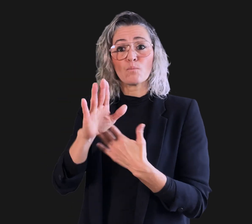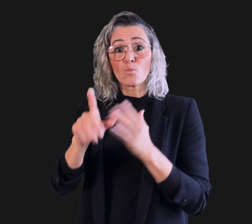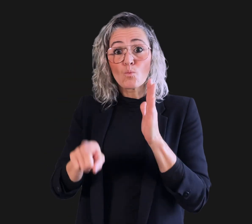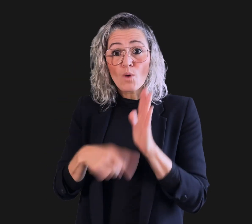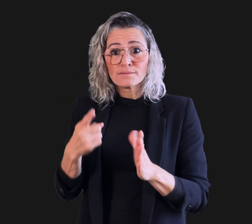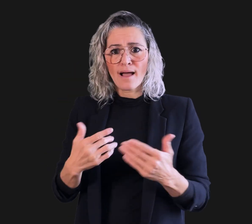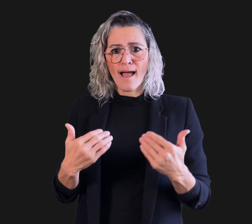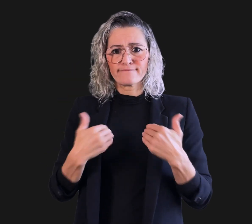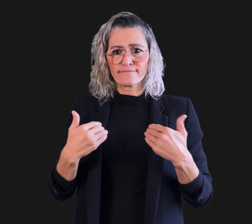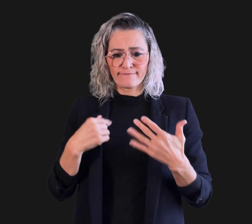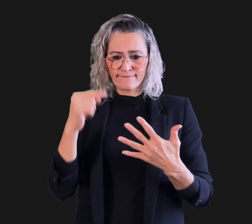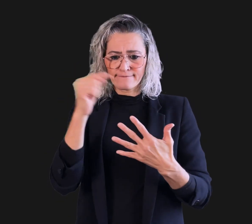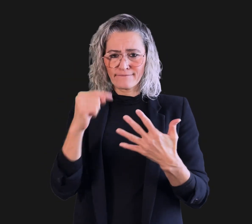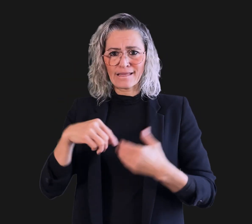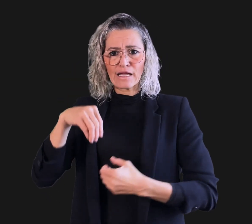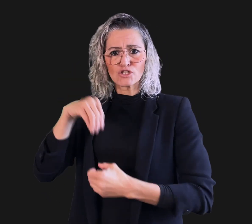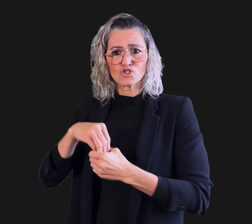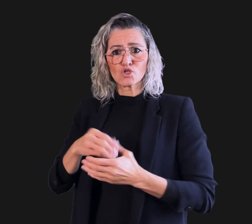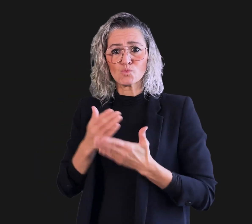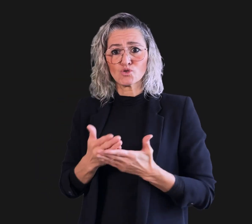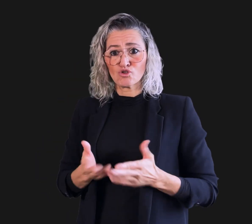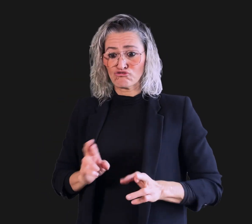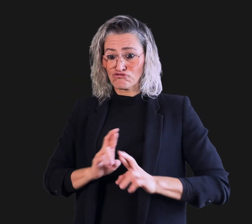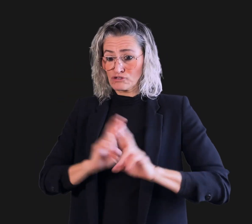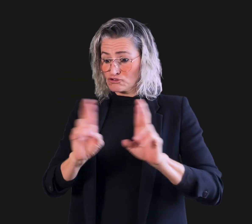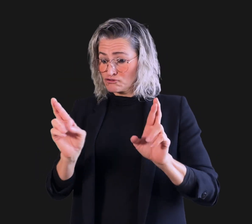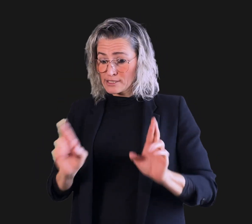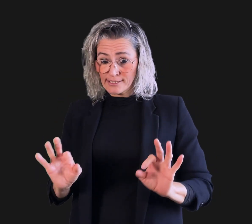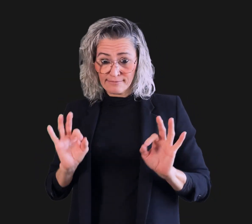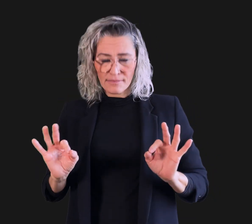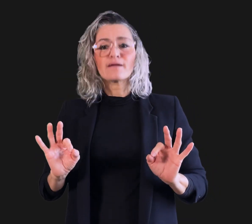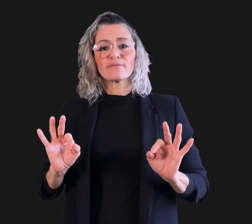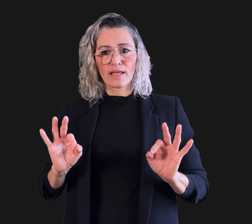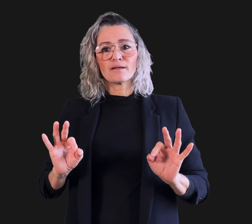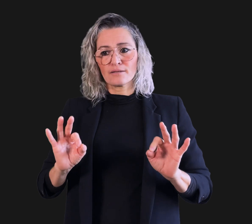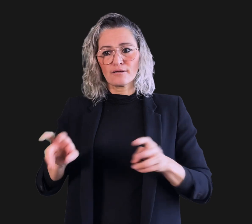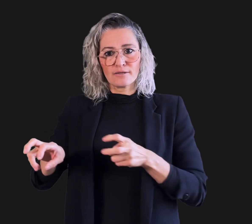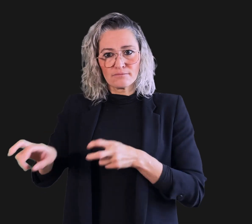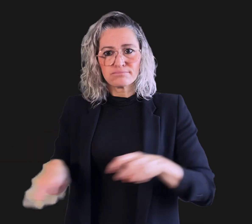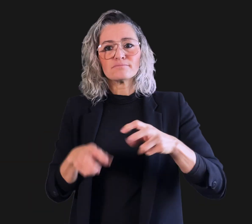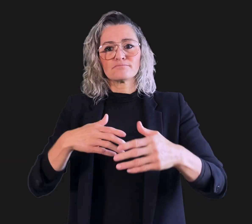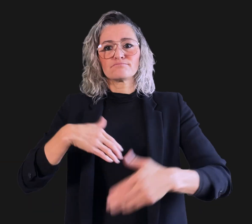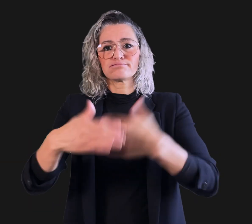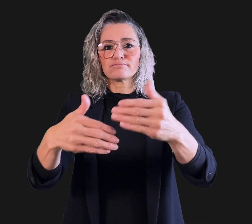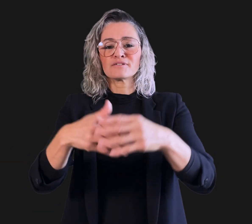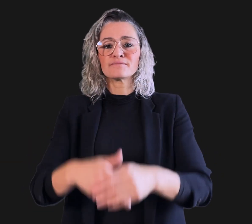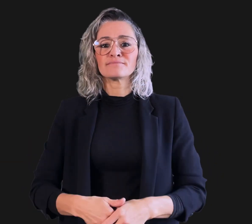once we have the necessary internal resources in place.